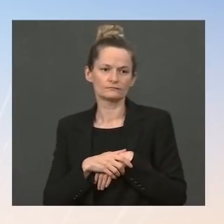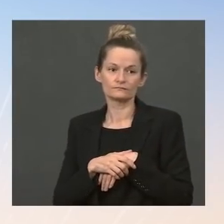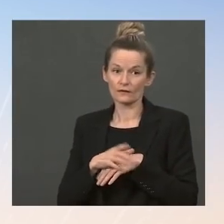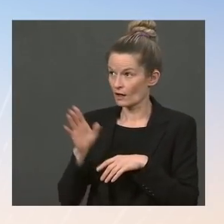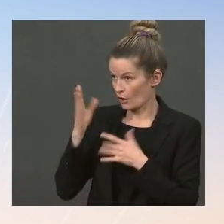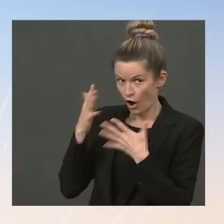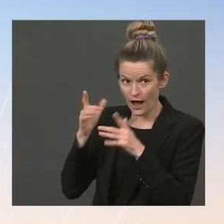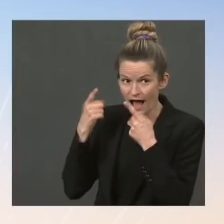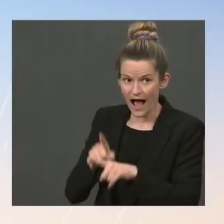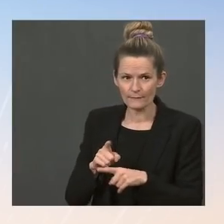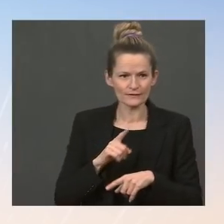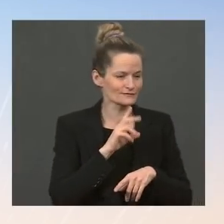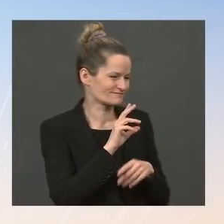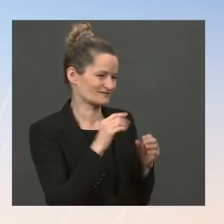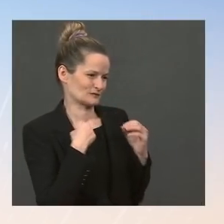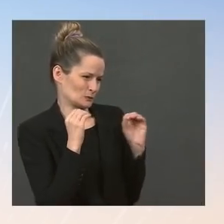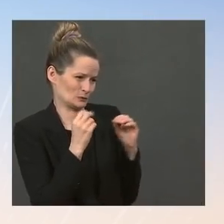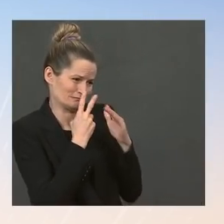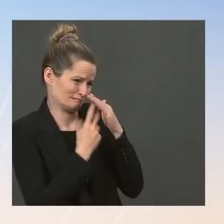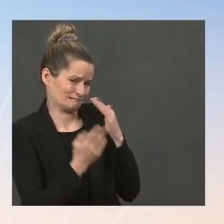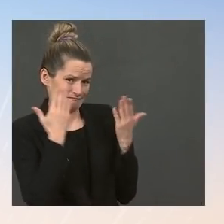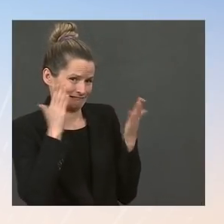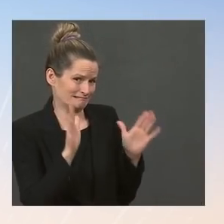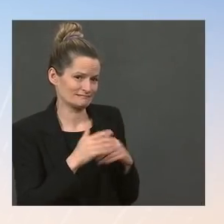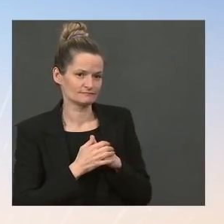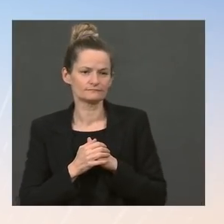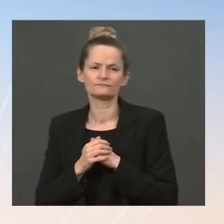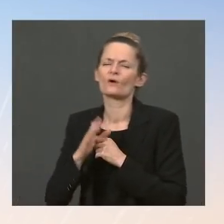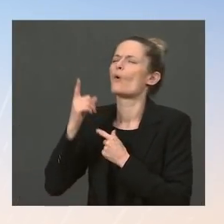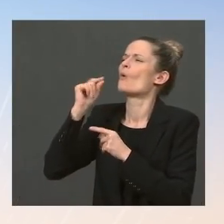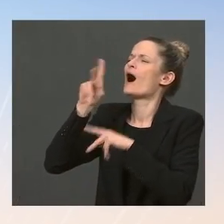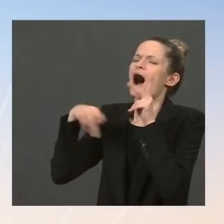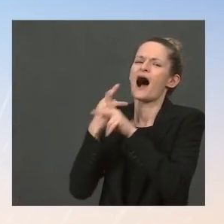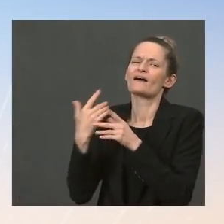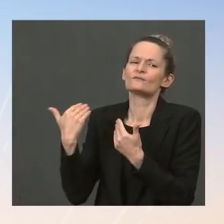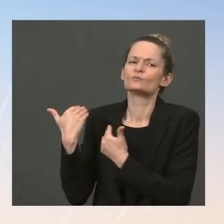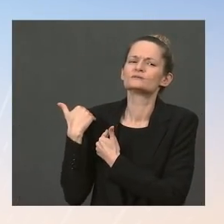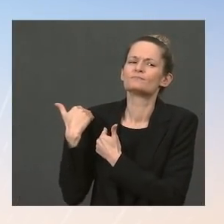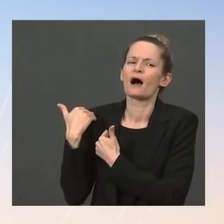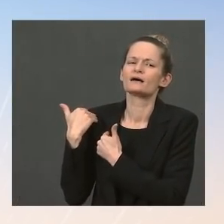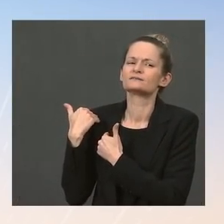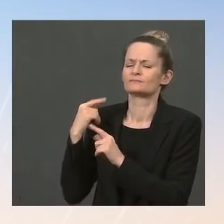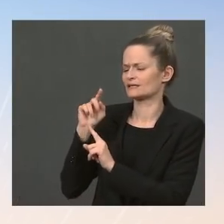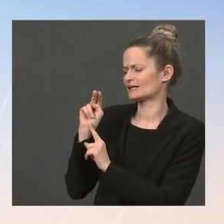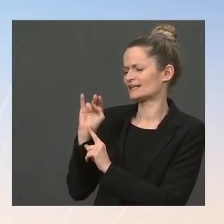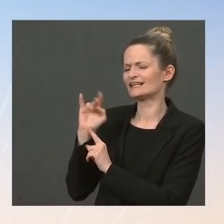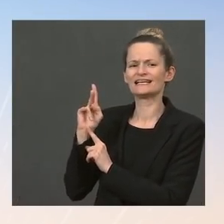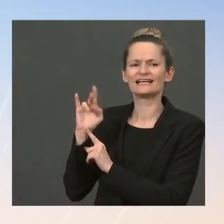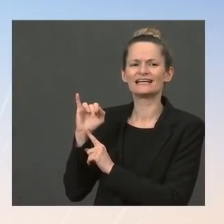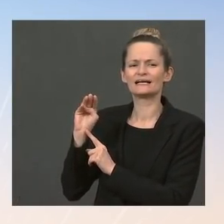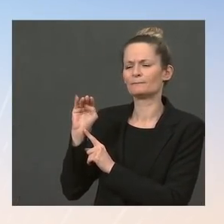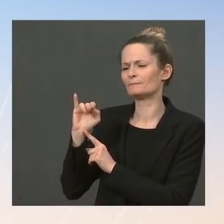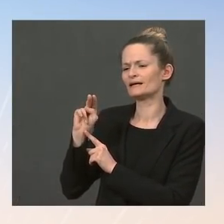The Press: What kind of responsibility do you think someone like Nicki Minaj has -- someone with a really big platform --